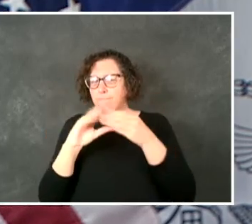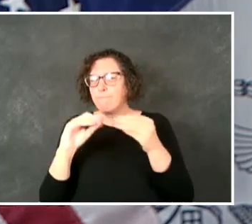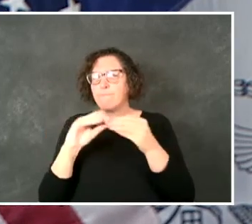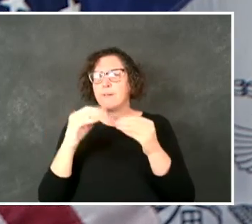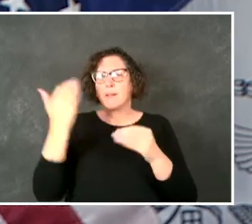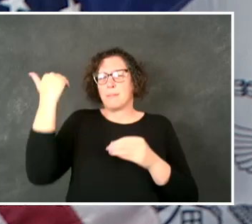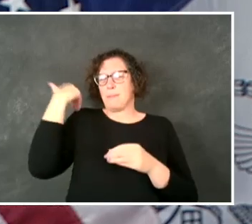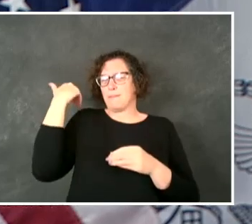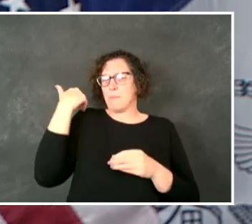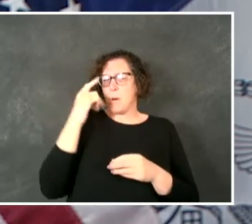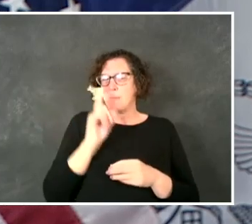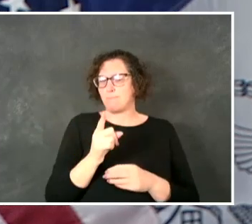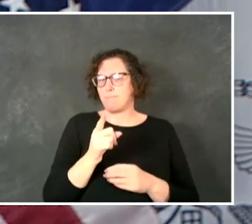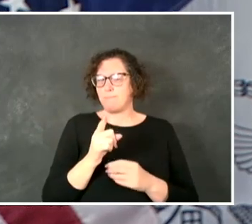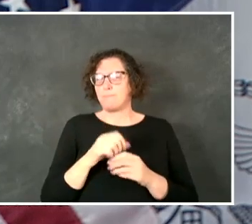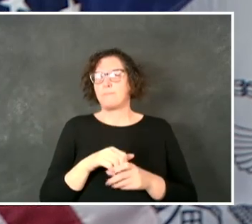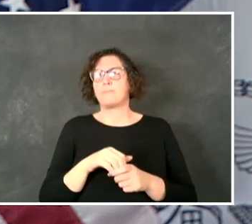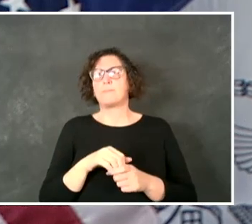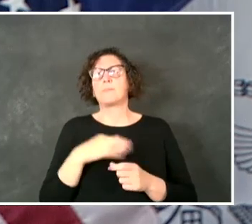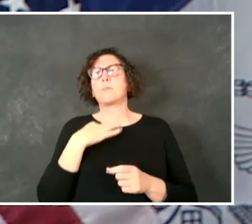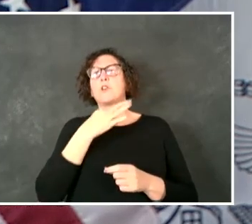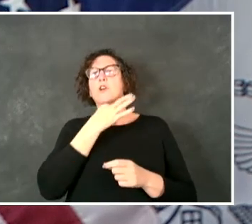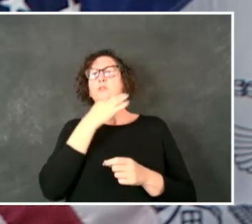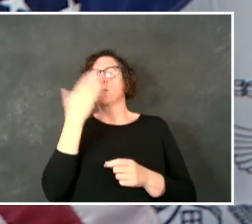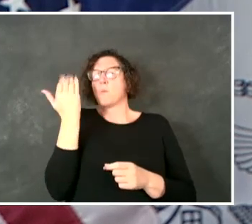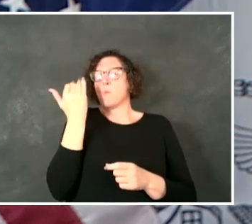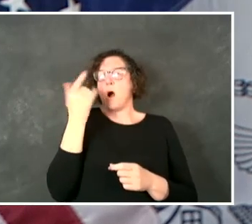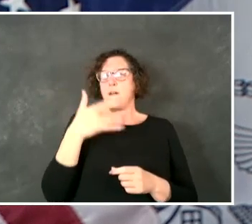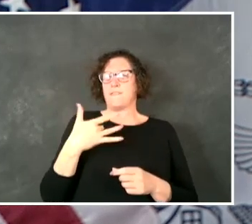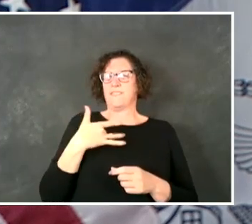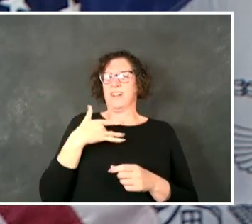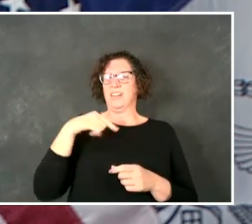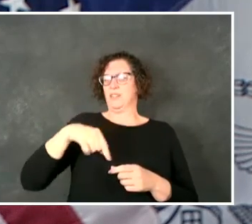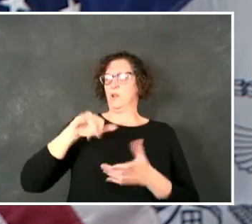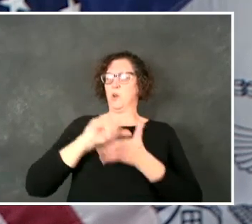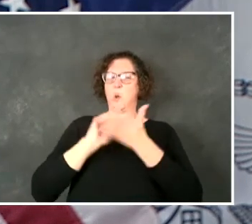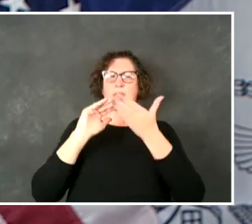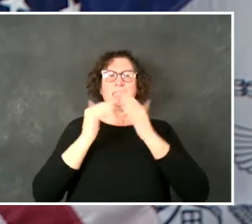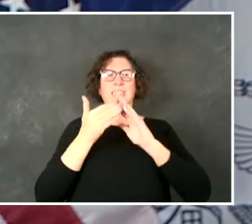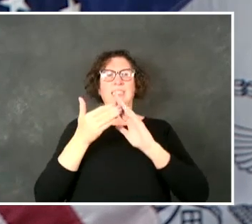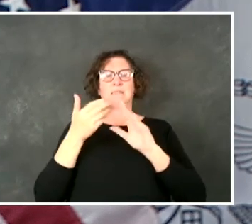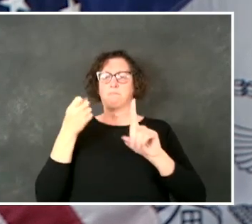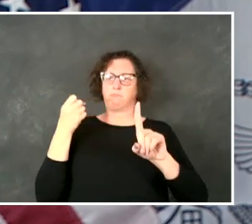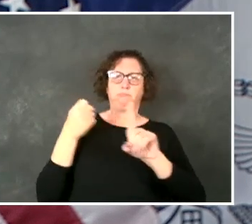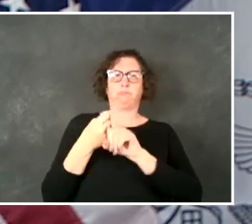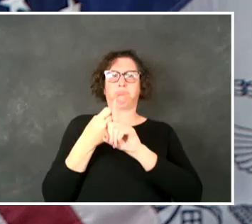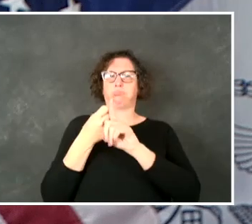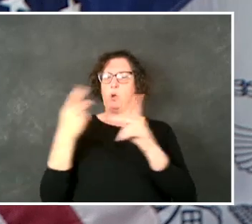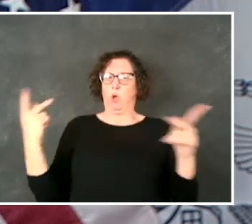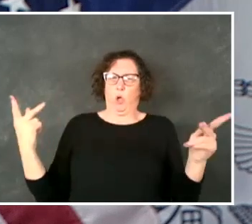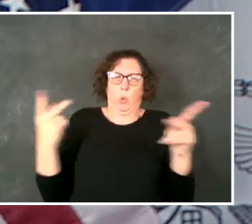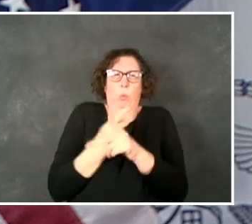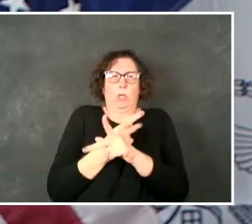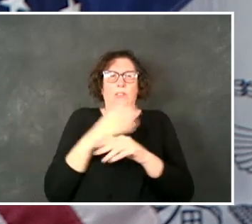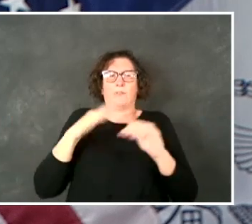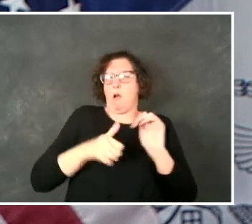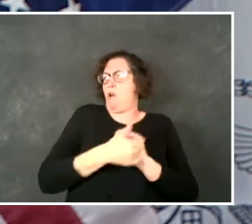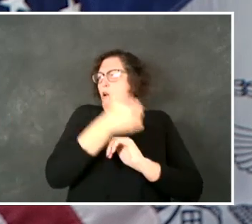WAS SPOKEN ABOUT, BUT WHY DO YOU THINK NEW YORK CITY HAS BEEN